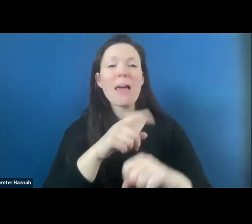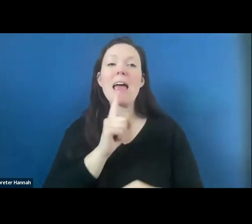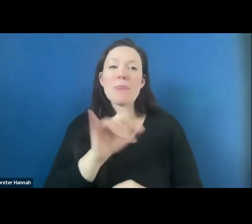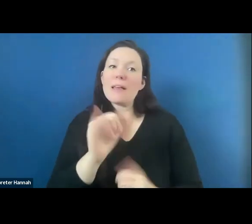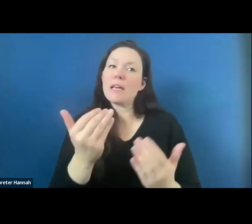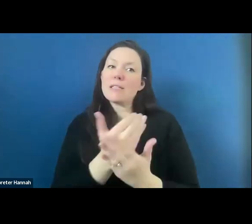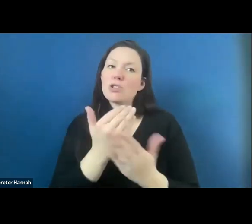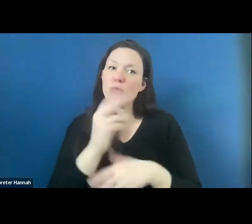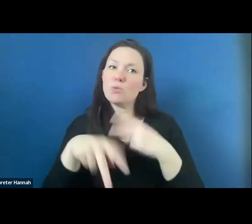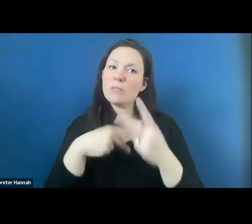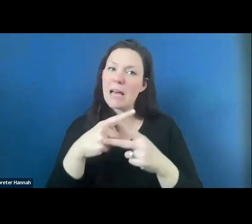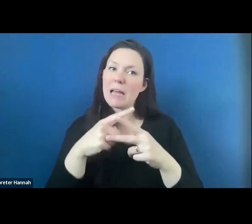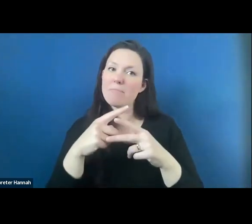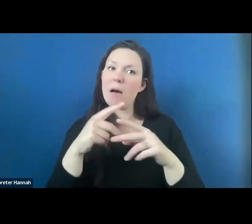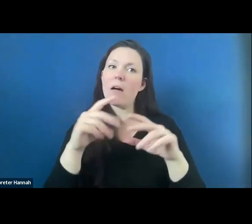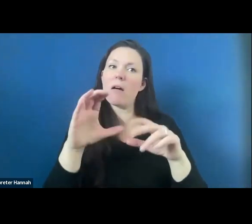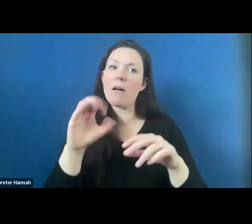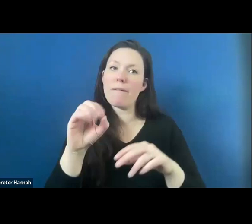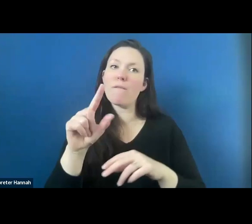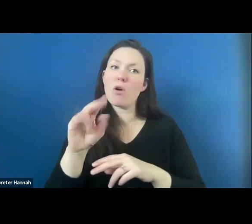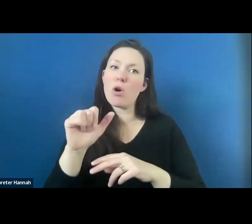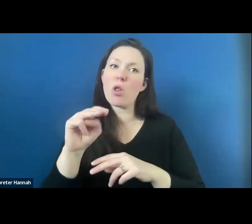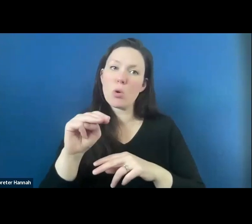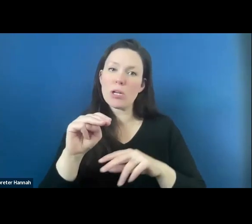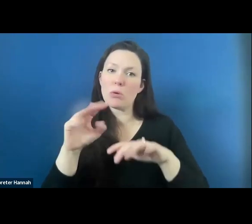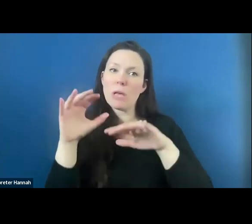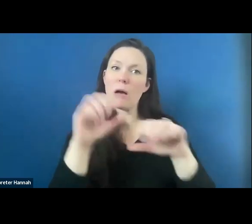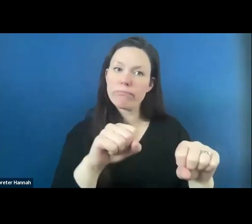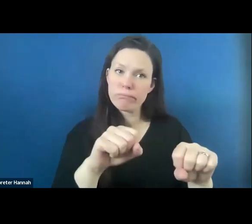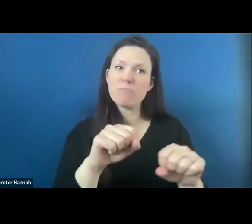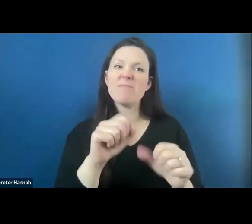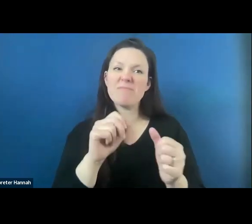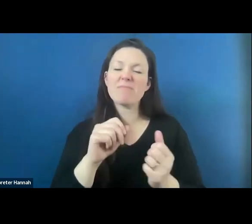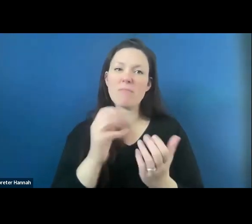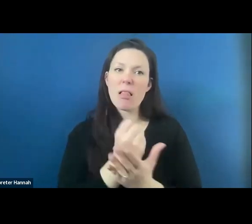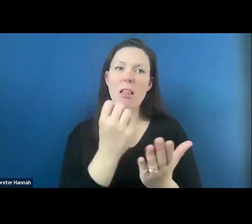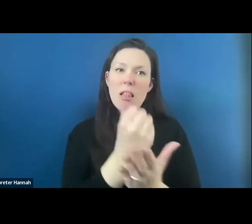And one quote that I really love to just always highlight is a quote that one of my elders,